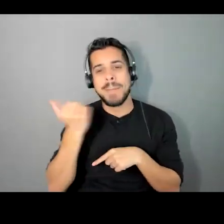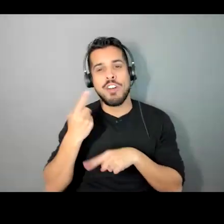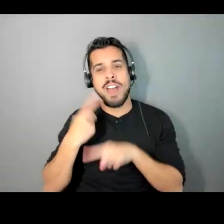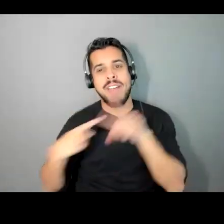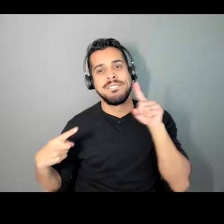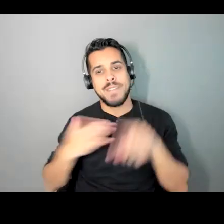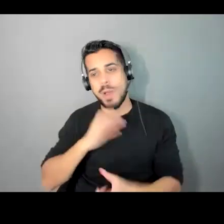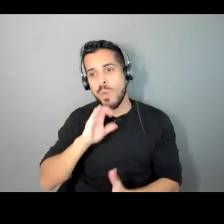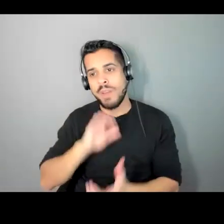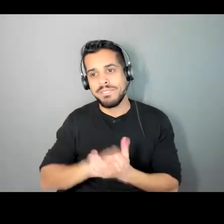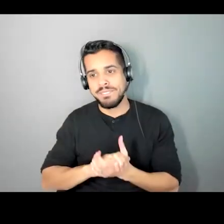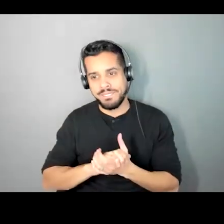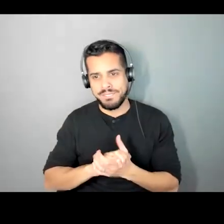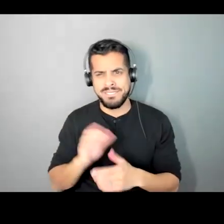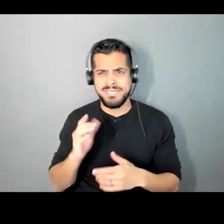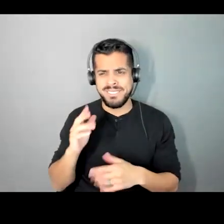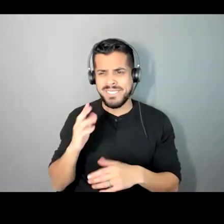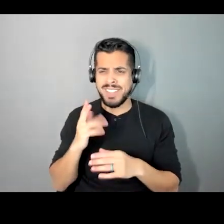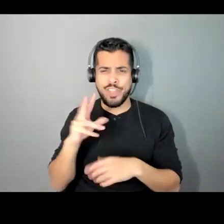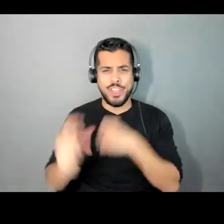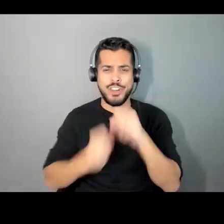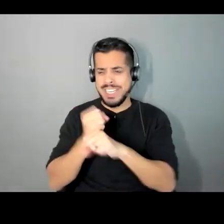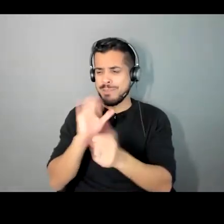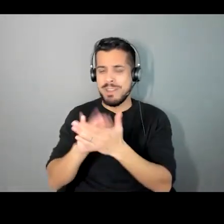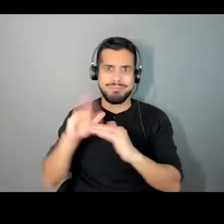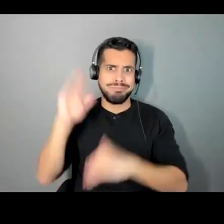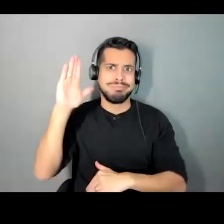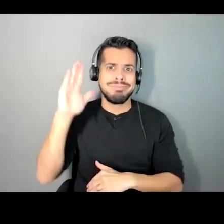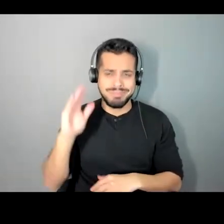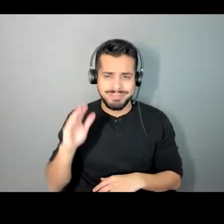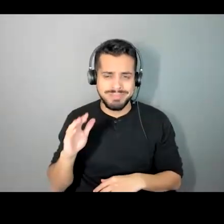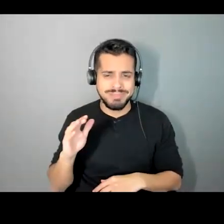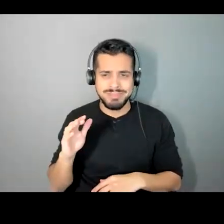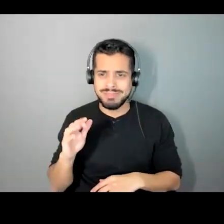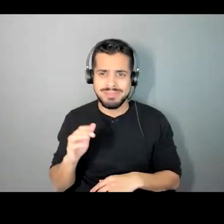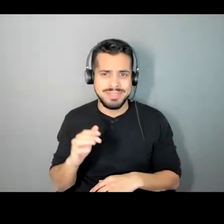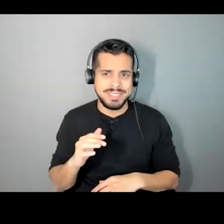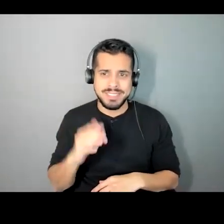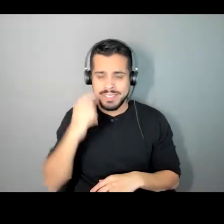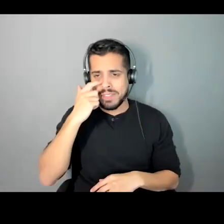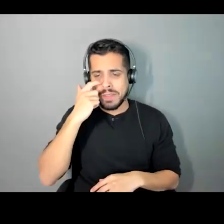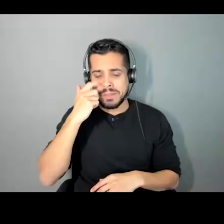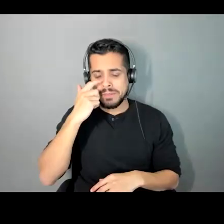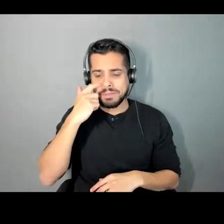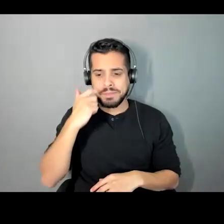my-- my wife of over 30 years now. Um... but it was-- it was a, uh... a pill to swallow,